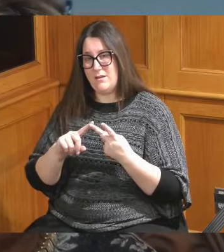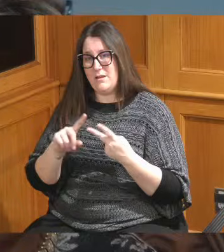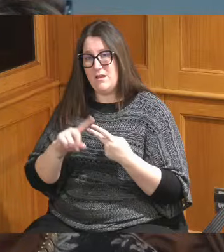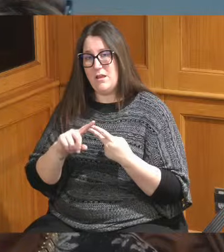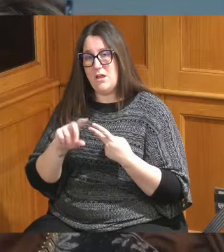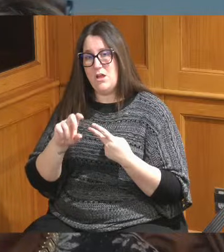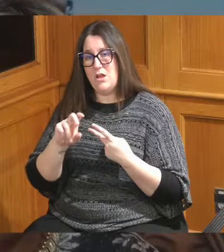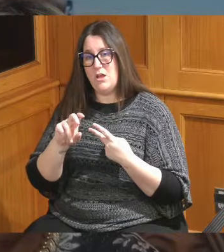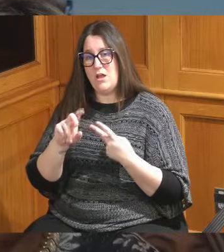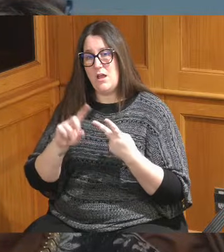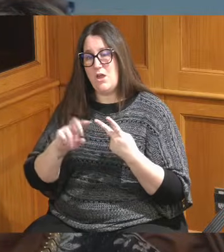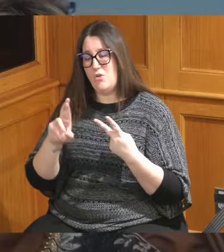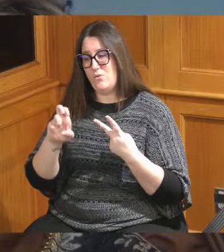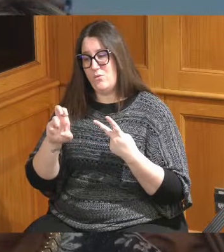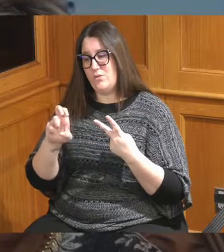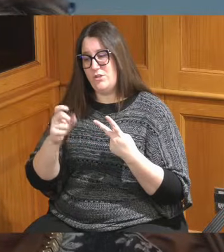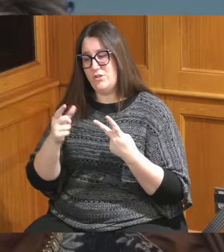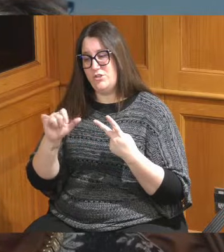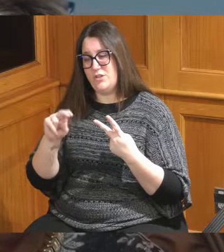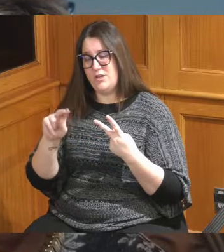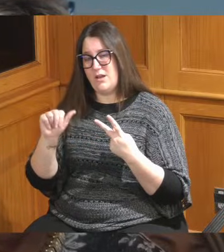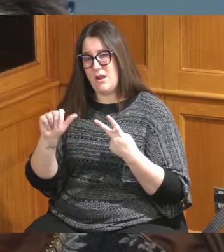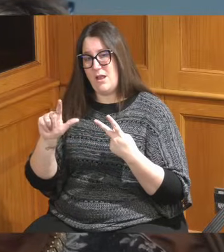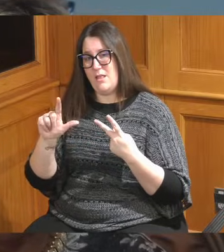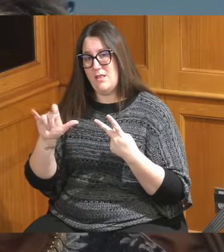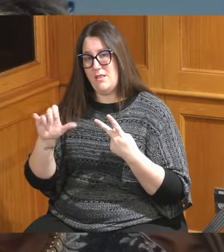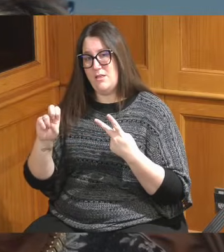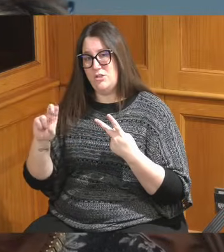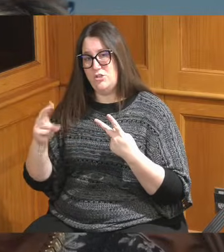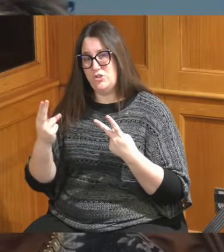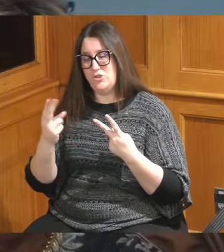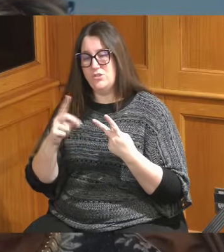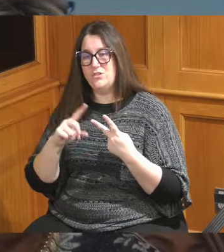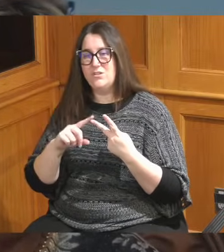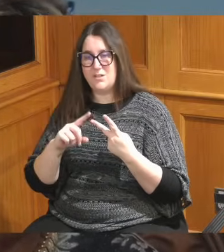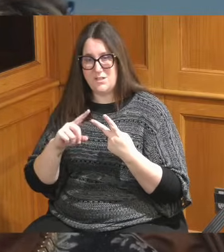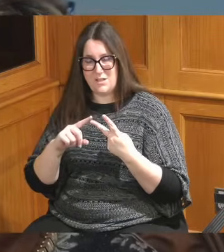and Regina Lynch, the first lady from New Prospect Baptist Church. But some of our collaborators and